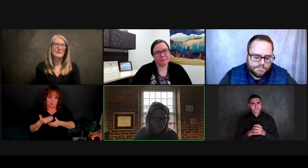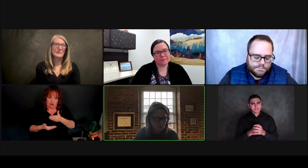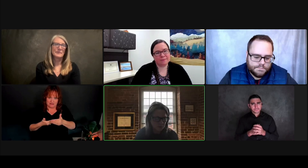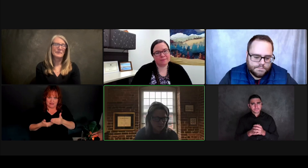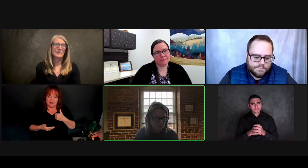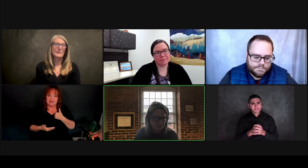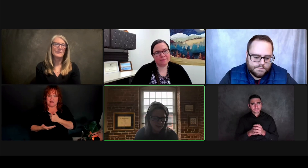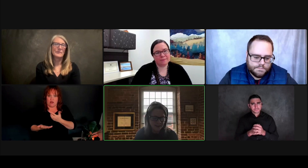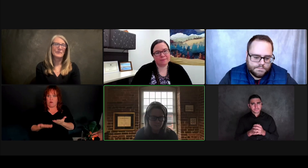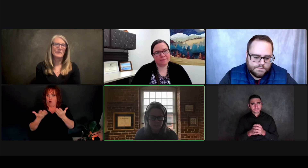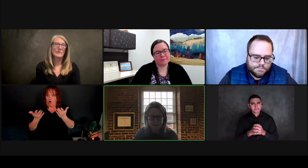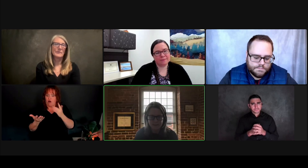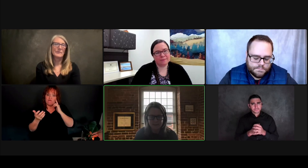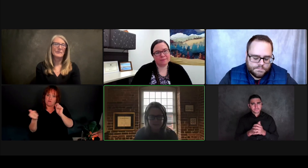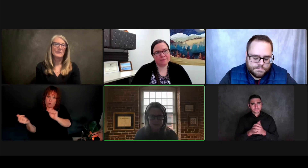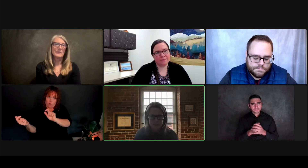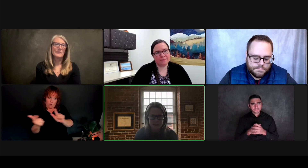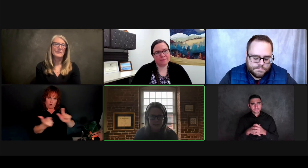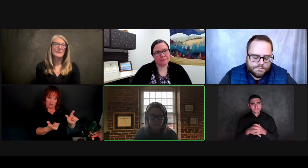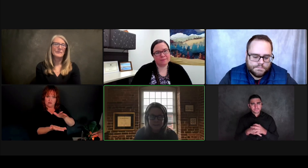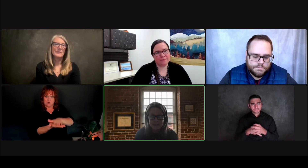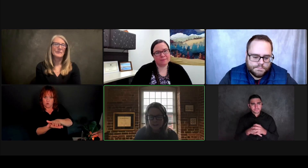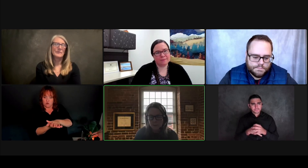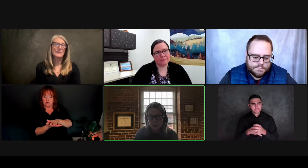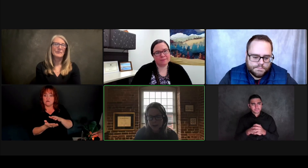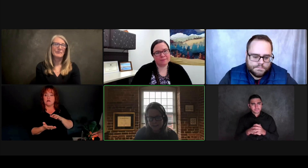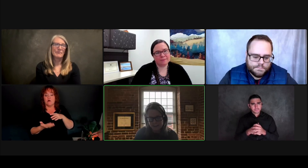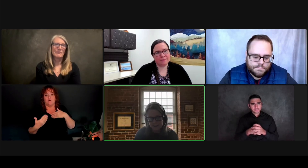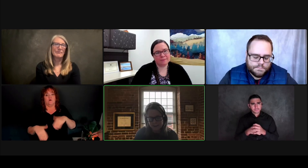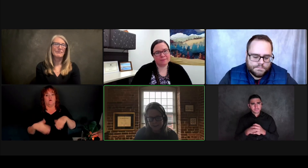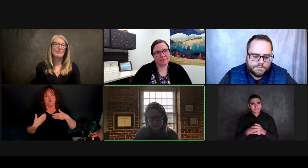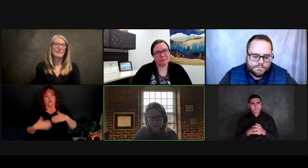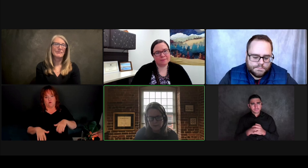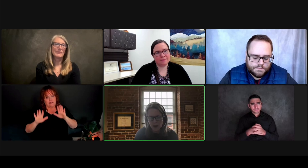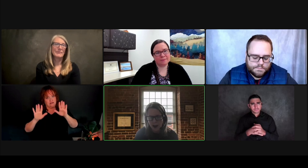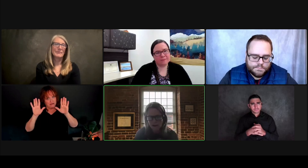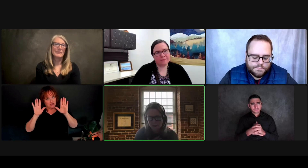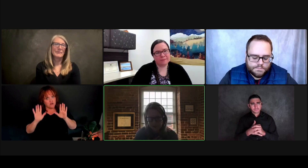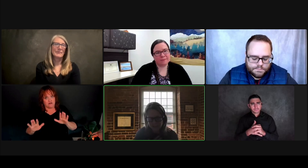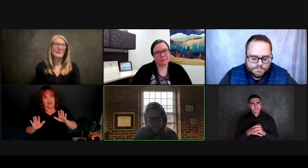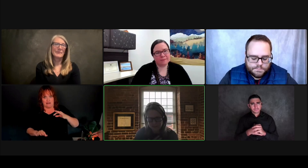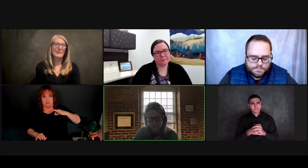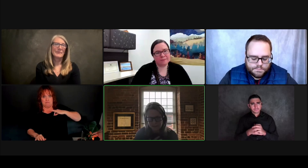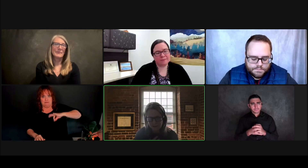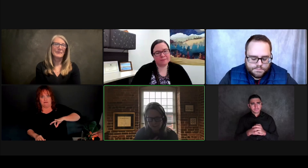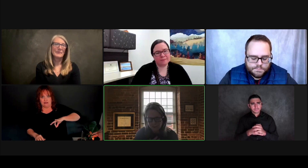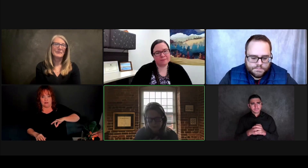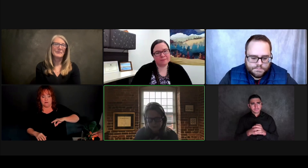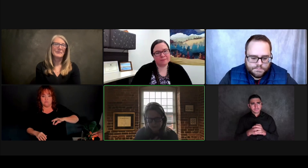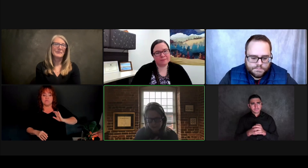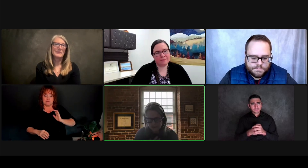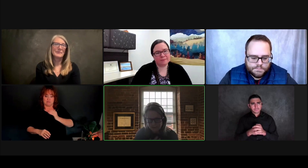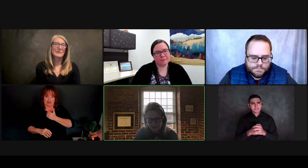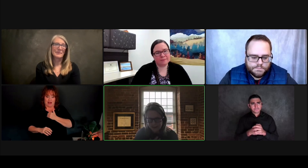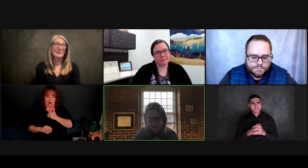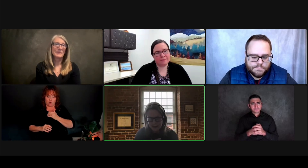schools has been really a great thing that our agency, our organization, CIDI,